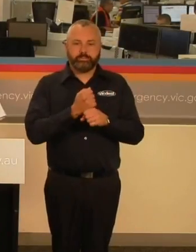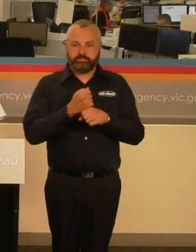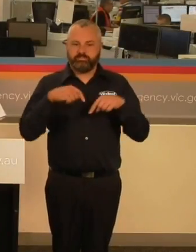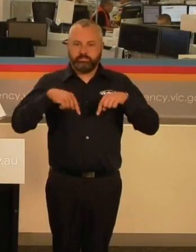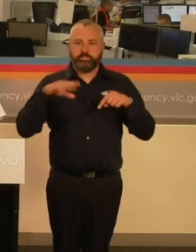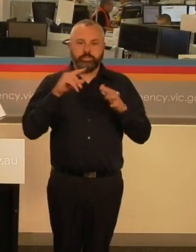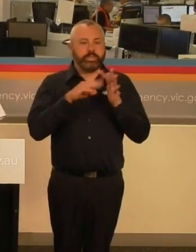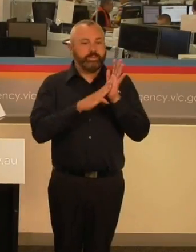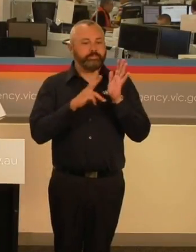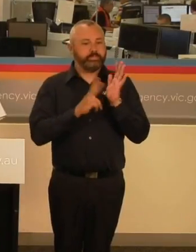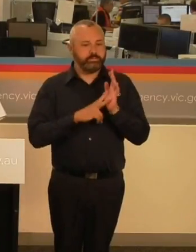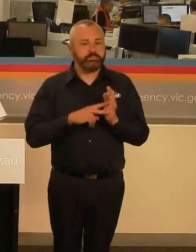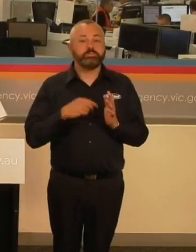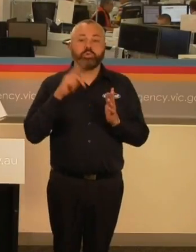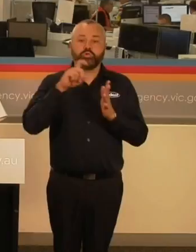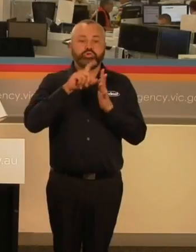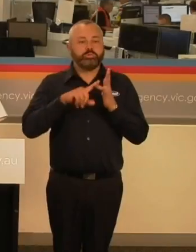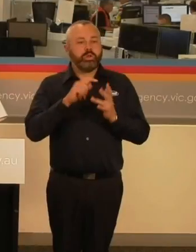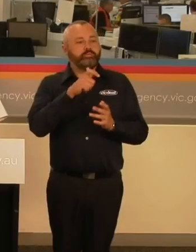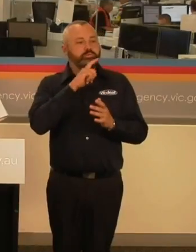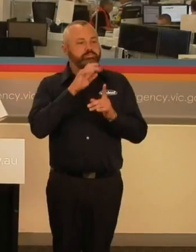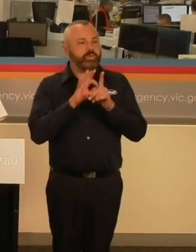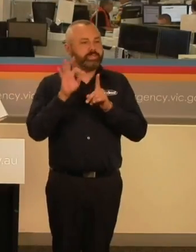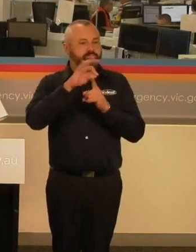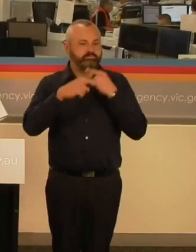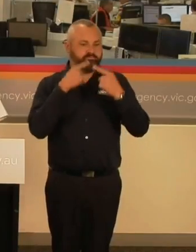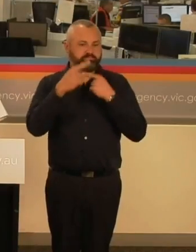briefing for what will be a number of days of very hot weather across